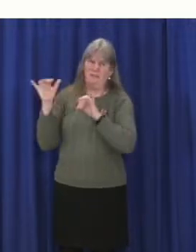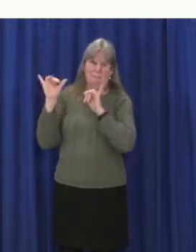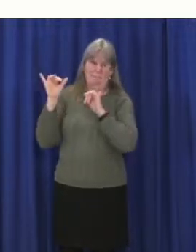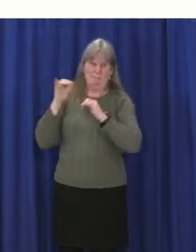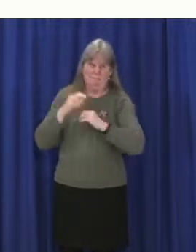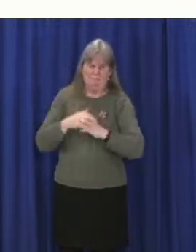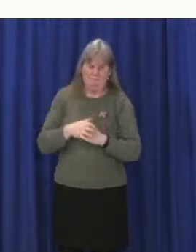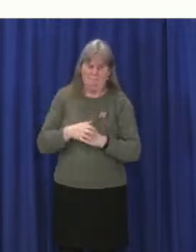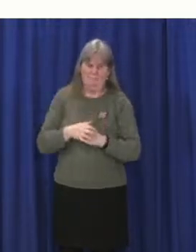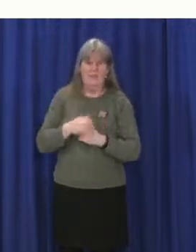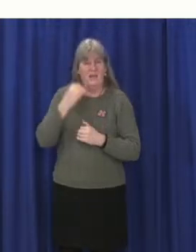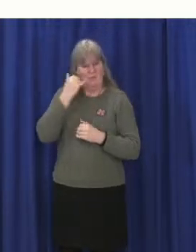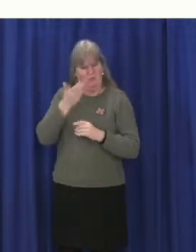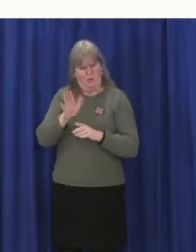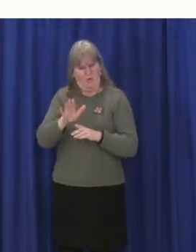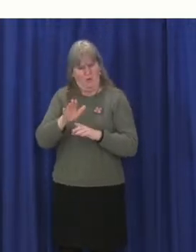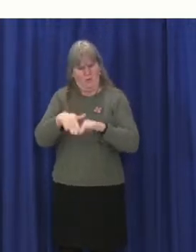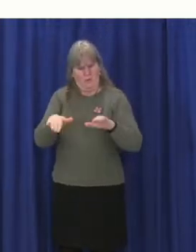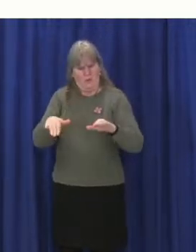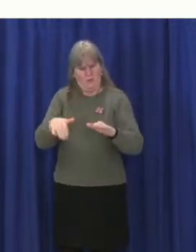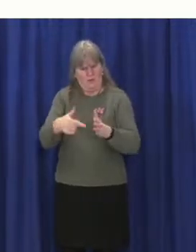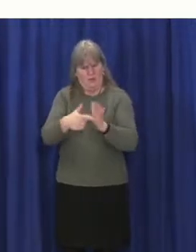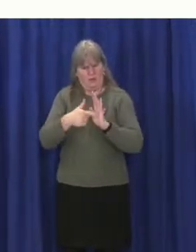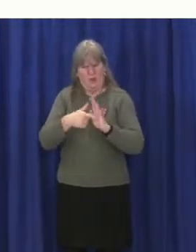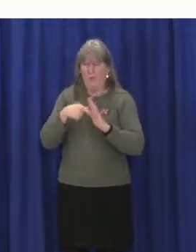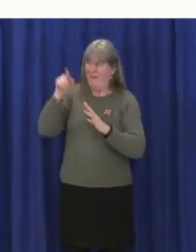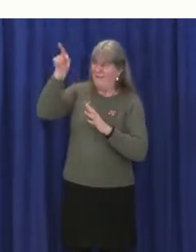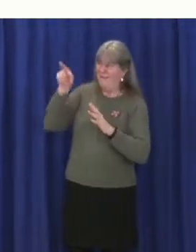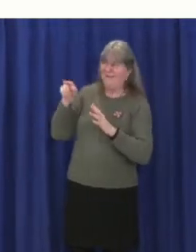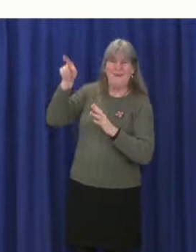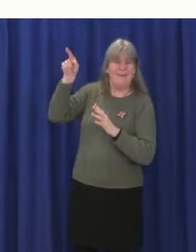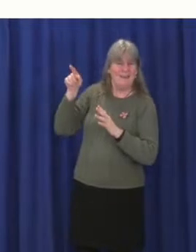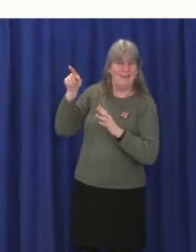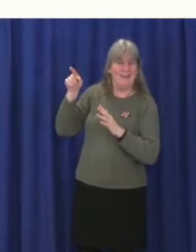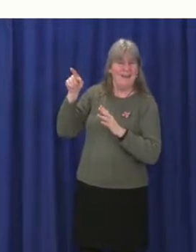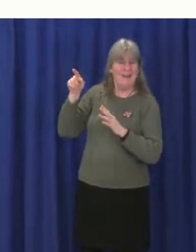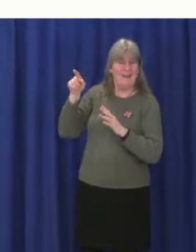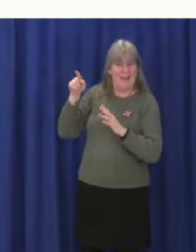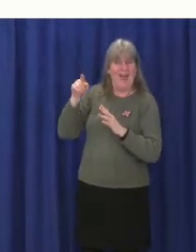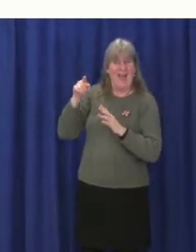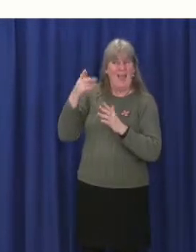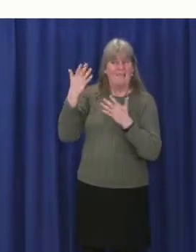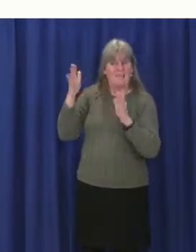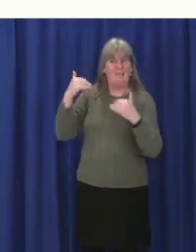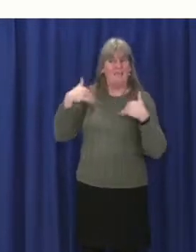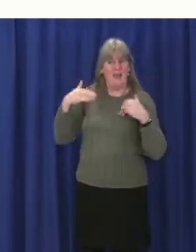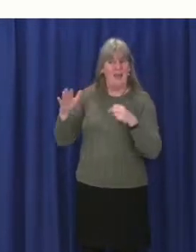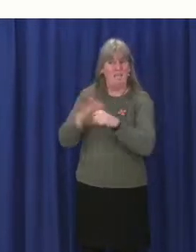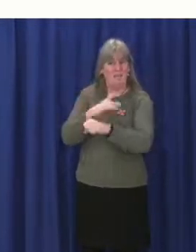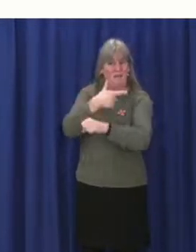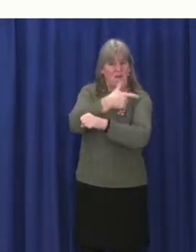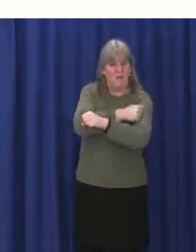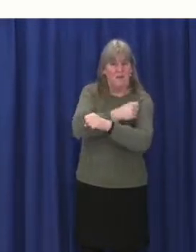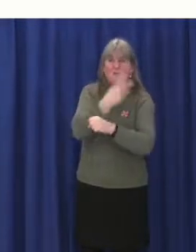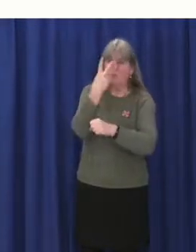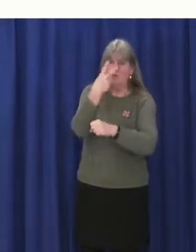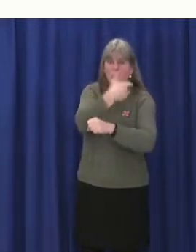If your child shows signs of any one of these symptoms and they are up to date, are fully vaccinated, if they've had two doses of vaccine,